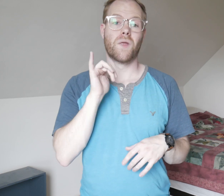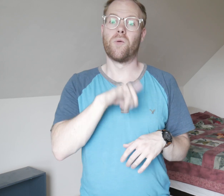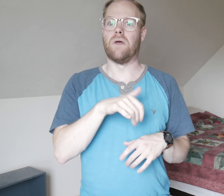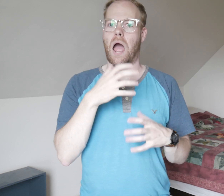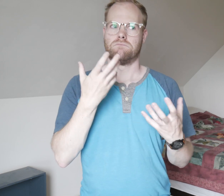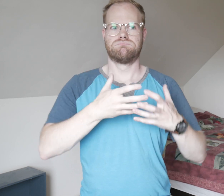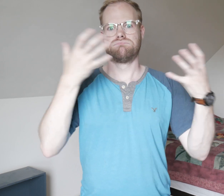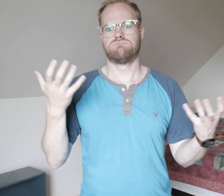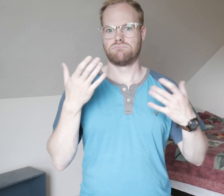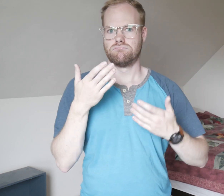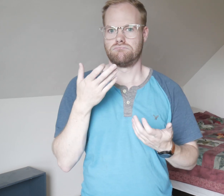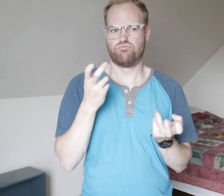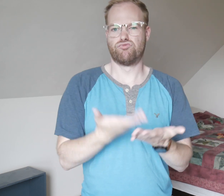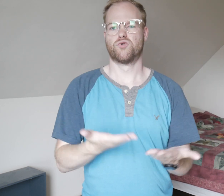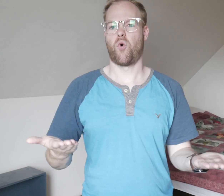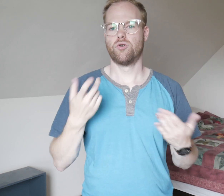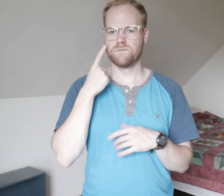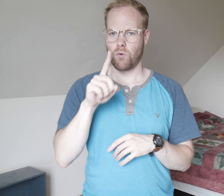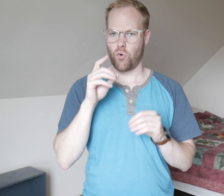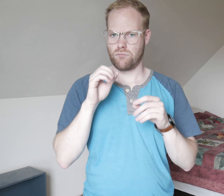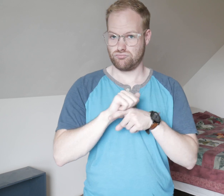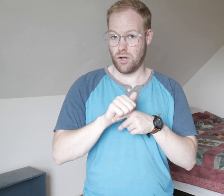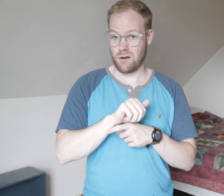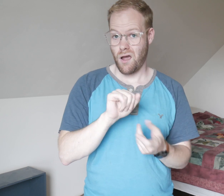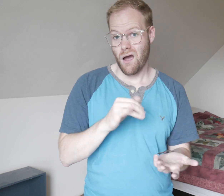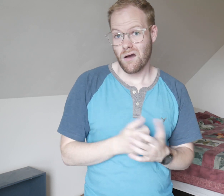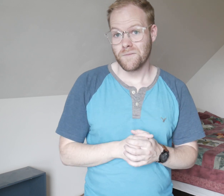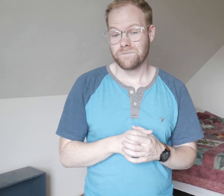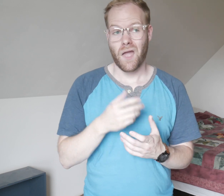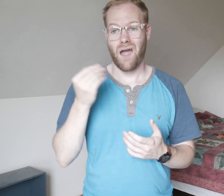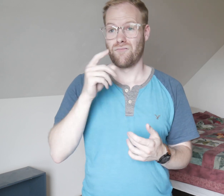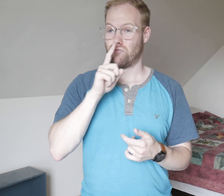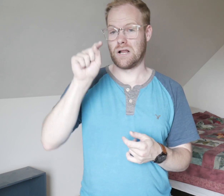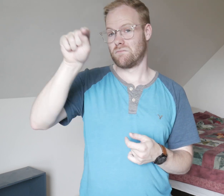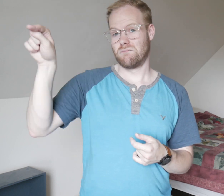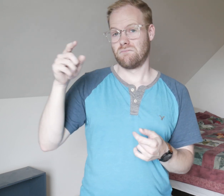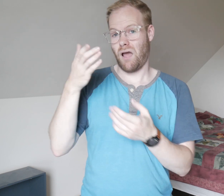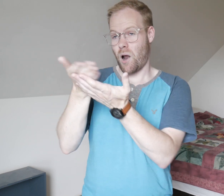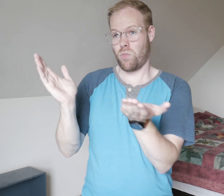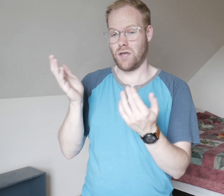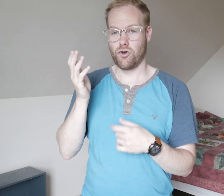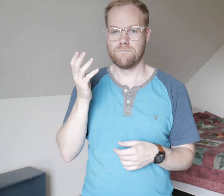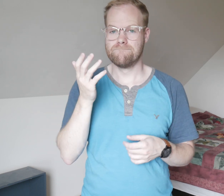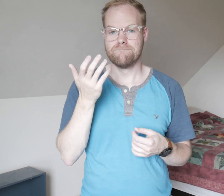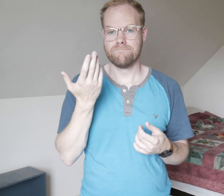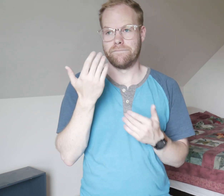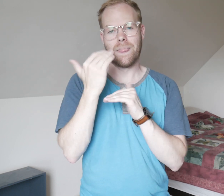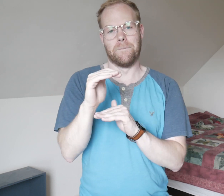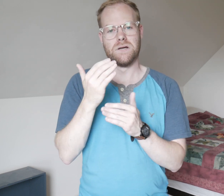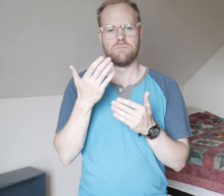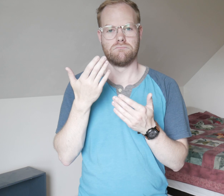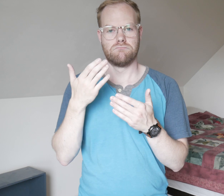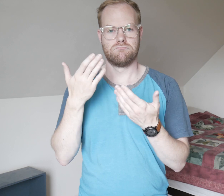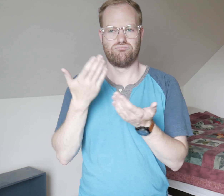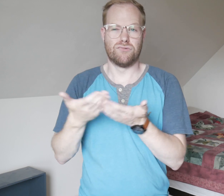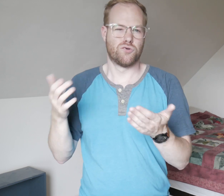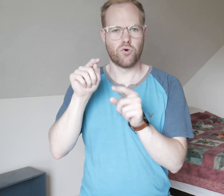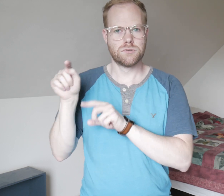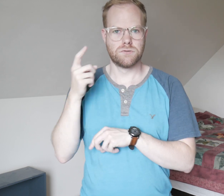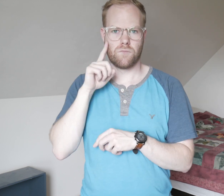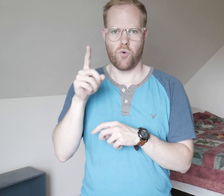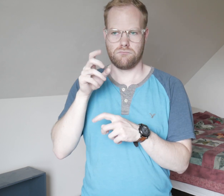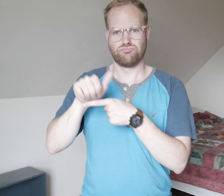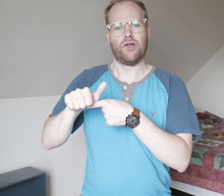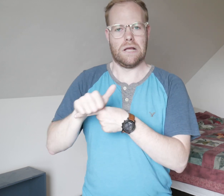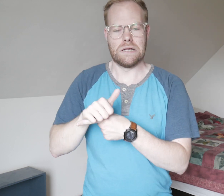So that’s a big resource for training an AI, and out there, there are limited resources for the training.